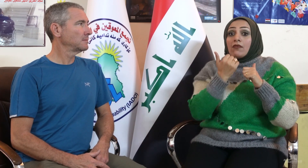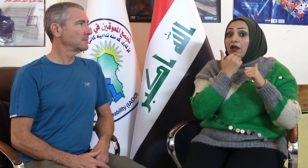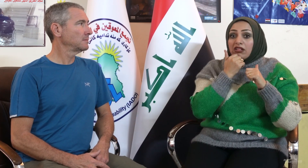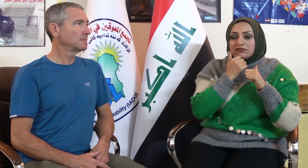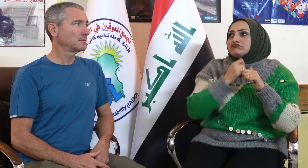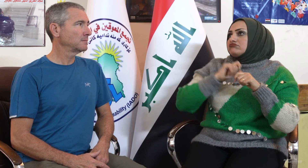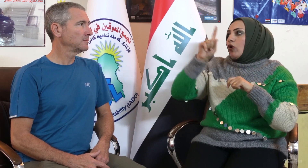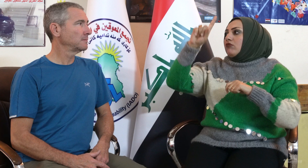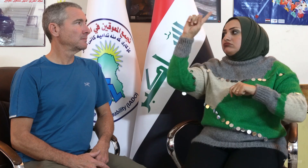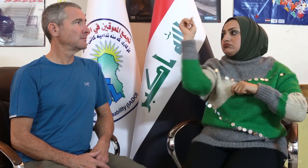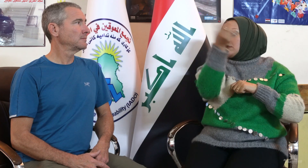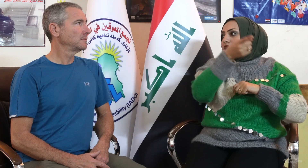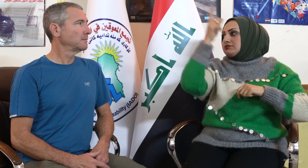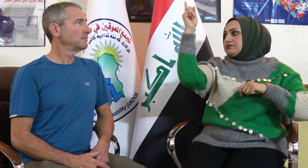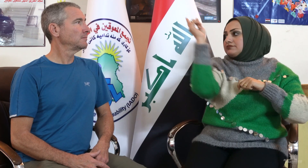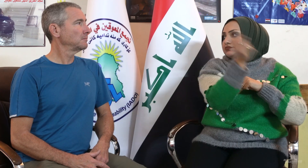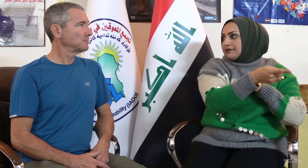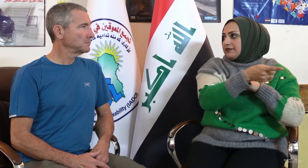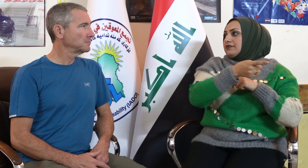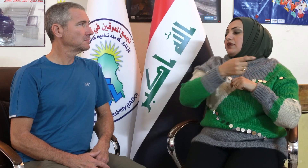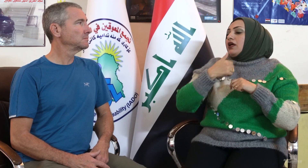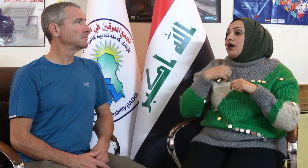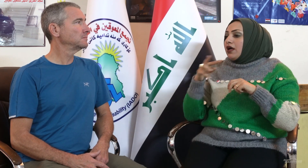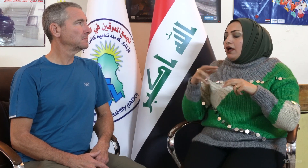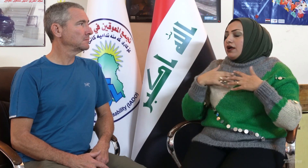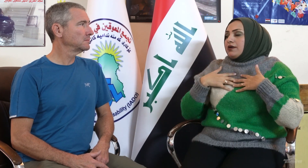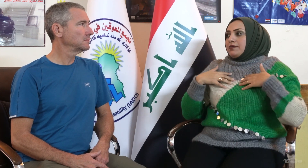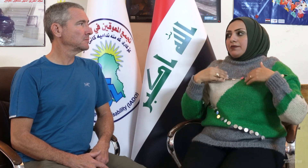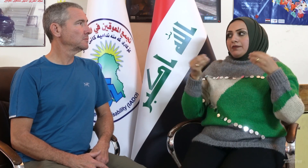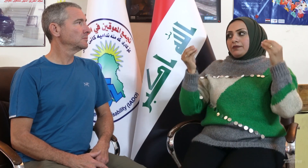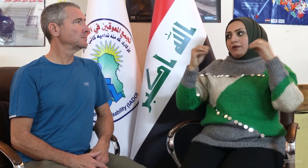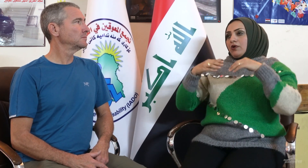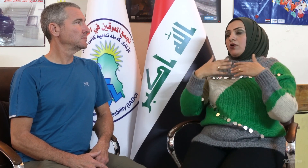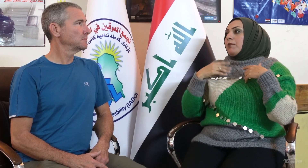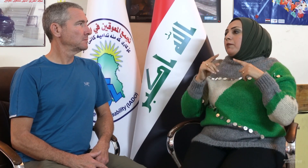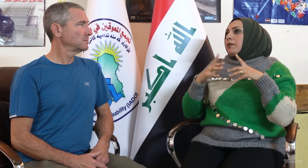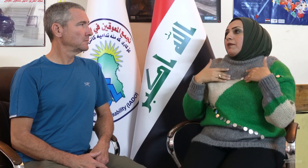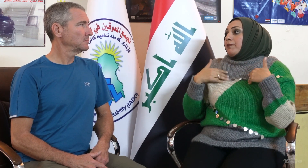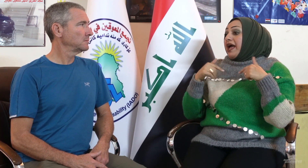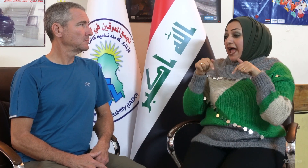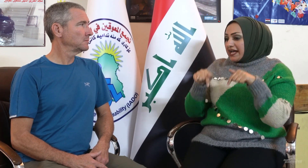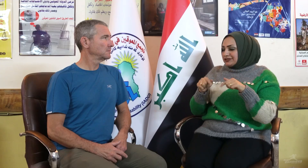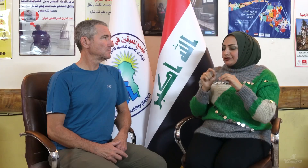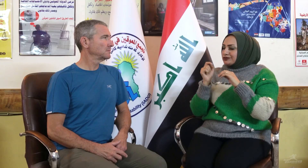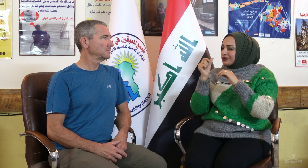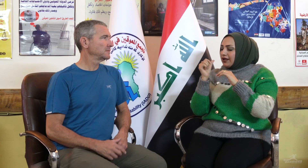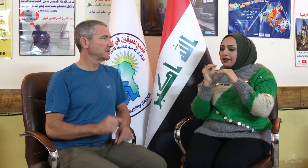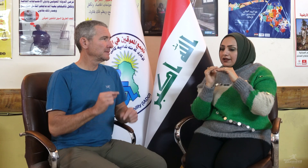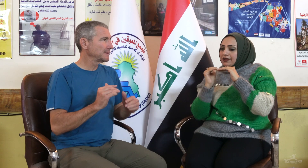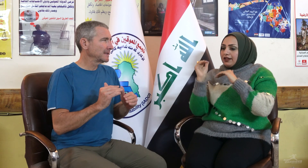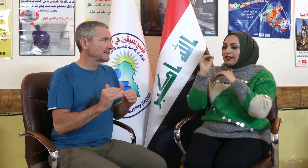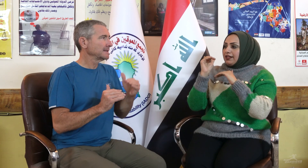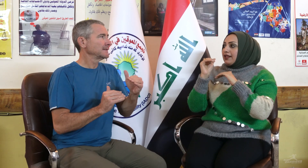the government here. So much more needs to be done, however I’m happy we’ve been able to make some progress.